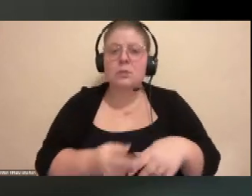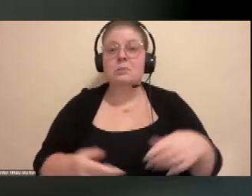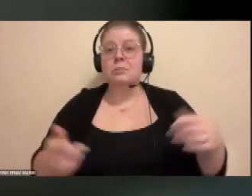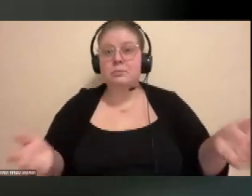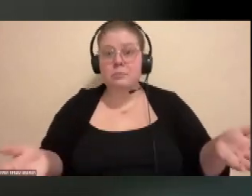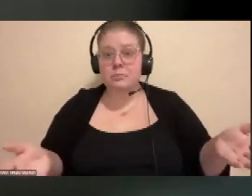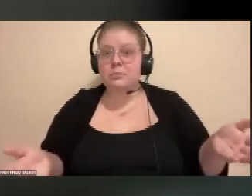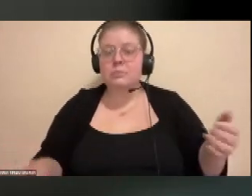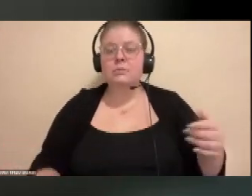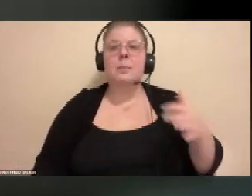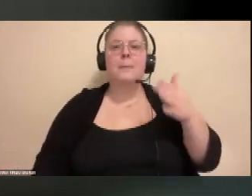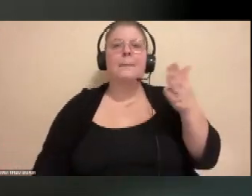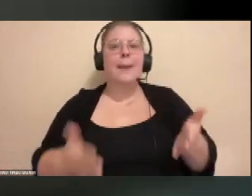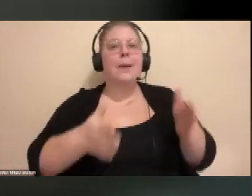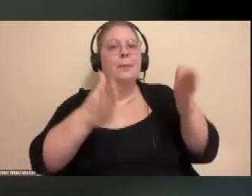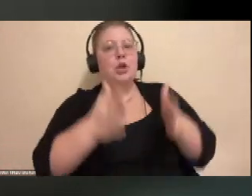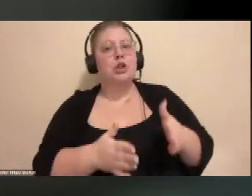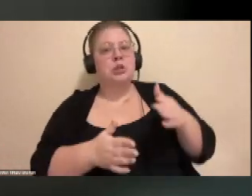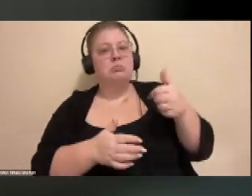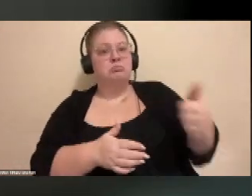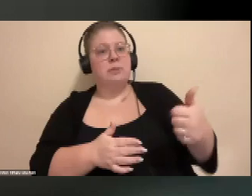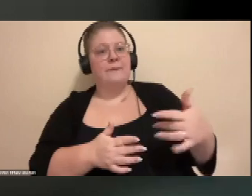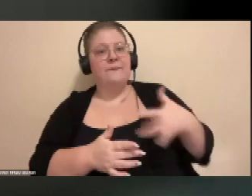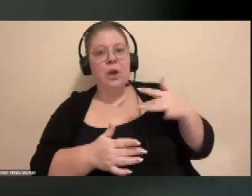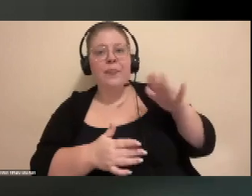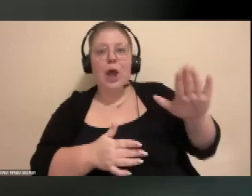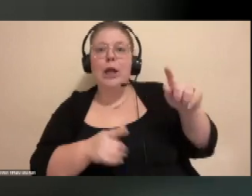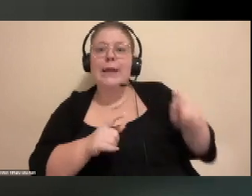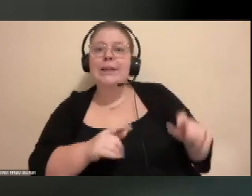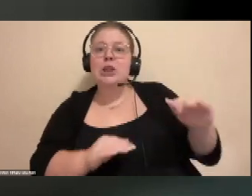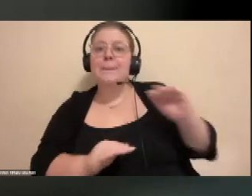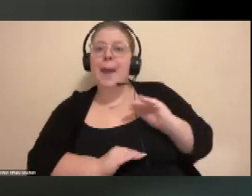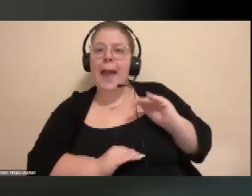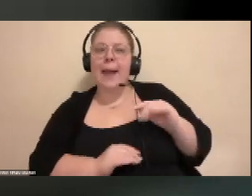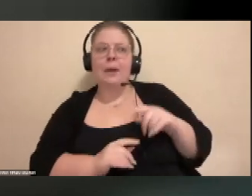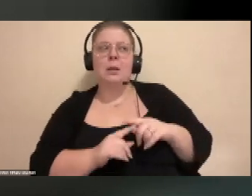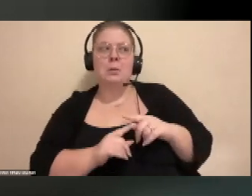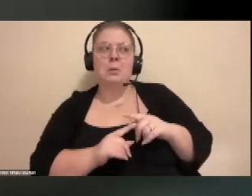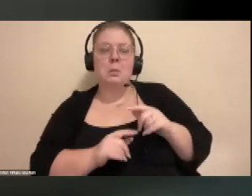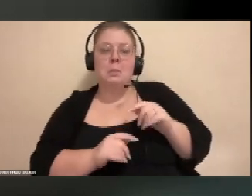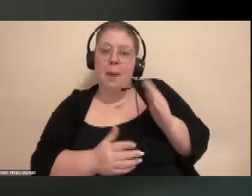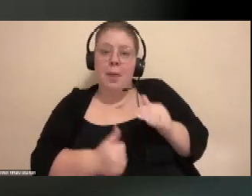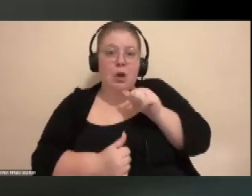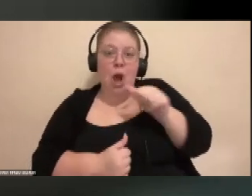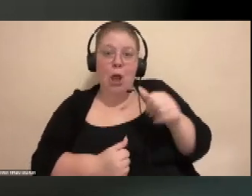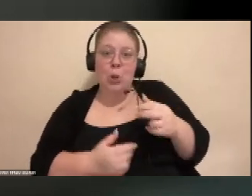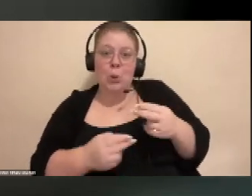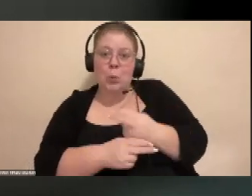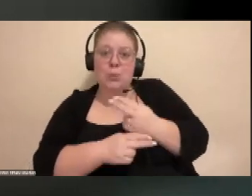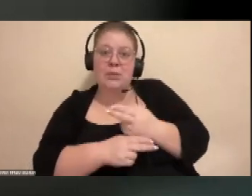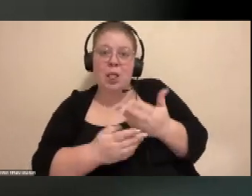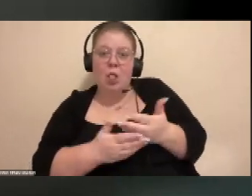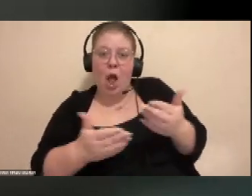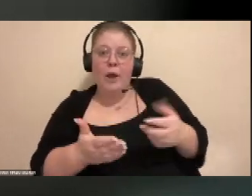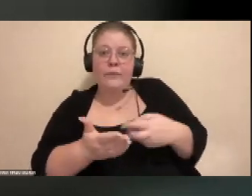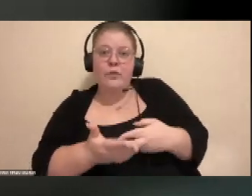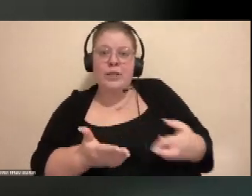and they're utilizing far less resource than somebody who's out of home.